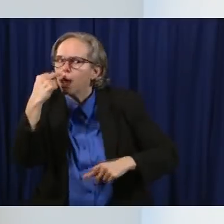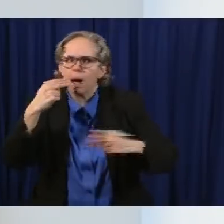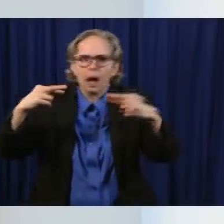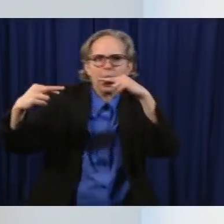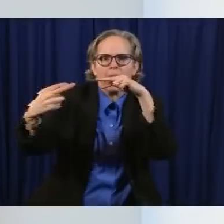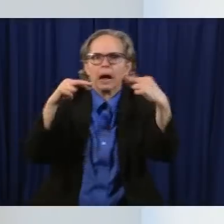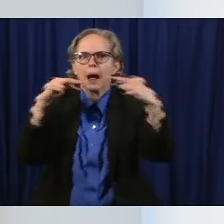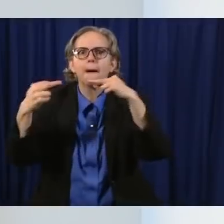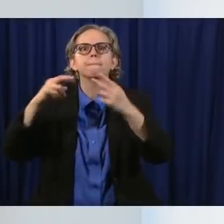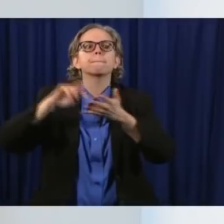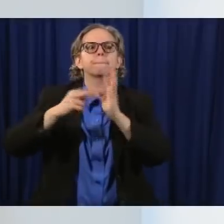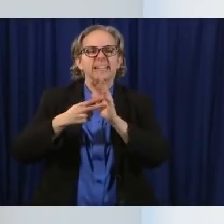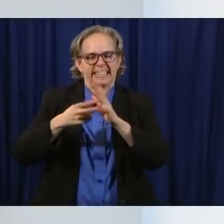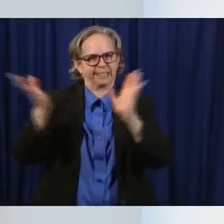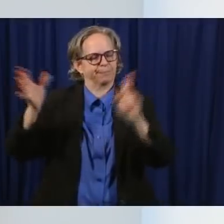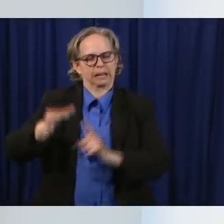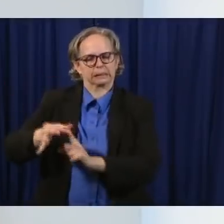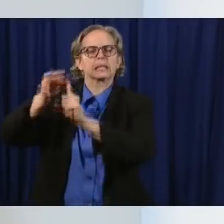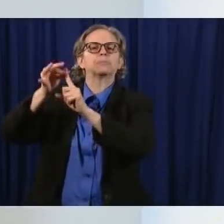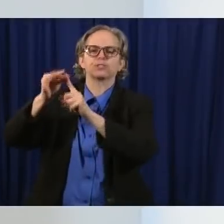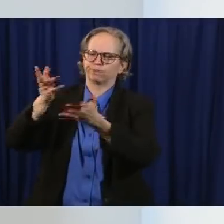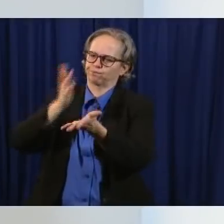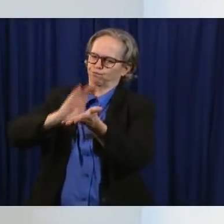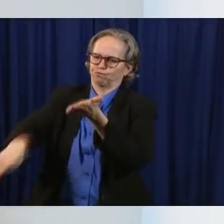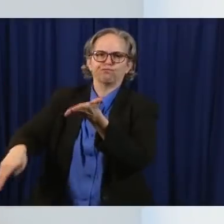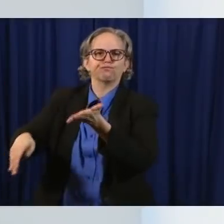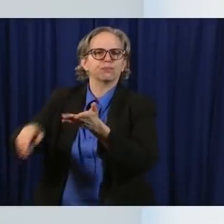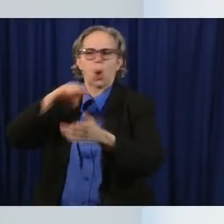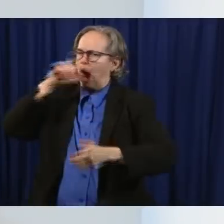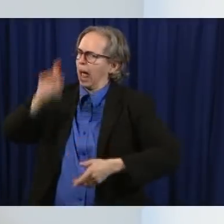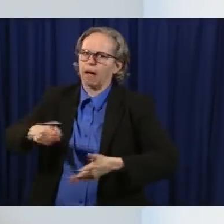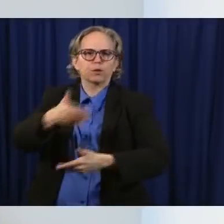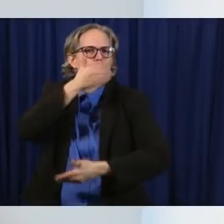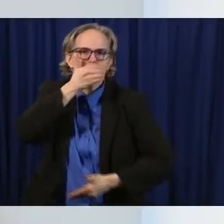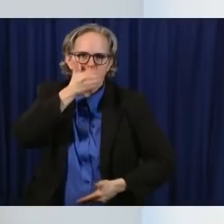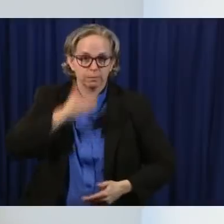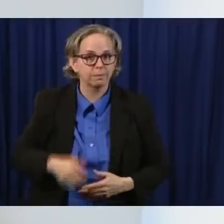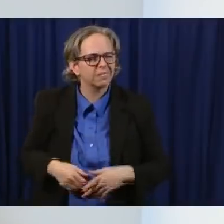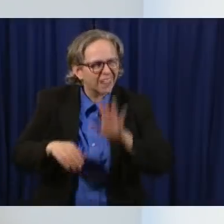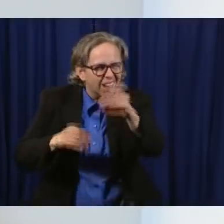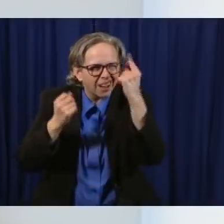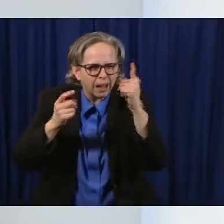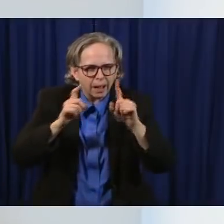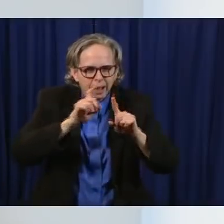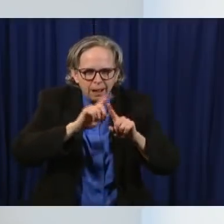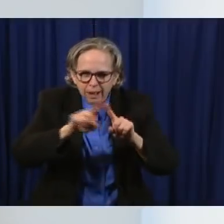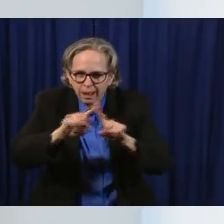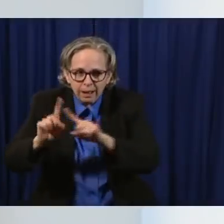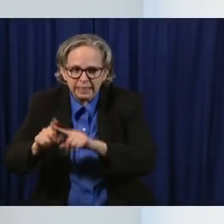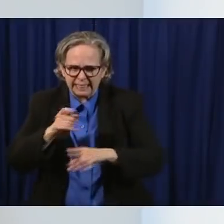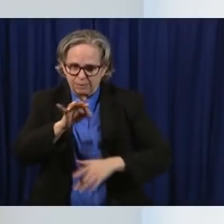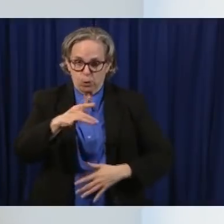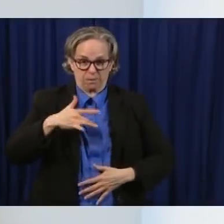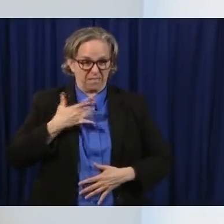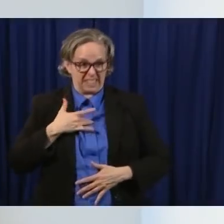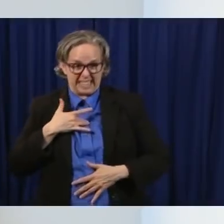ANOTHER CASE IN A MANUFACTURING FACILITY WHERE THERE NEEDS TO BE A CLEAR LINE OF COMMUNICATION WITH ONE EXAMPLE THAT WAS PROVIDED TO US WHERE COULD CREATE A SAFETY CONCERN BECAUSE EMPLOYEES ARE HANDLING HEAVY EQUIPMENT CANNOT HEAR ONE ANOTHER.